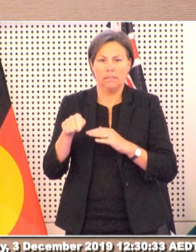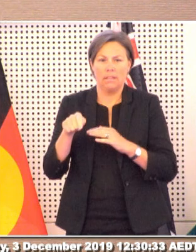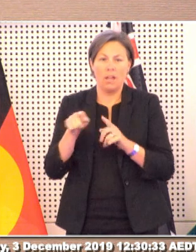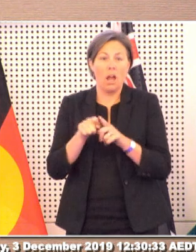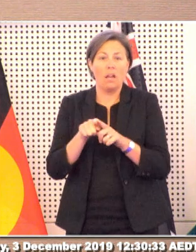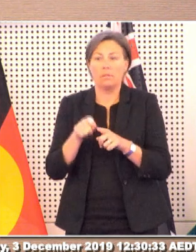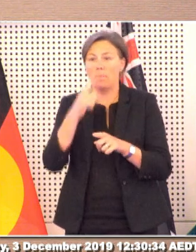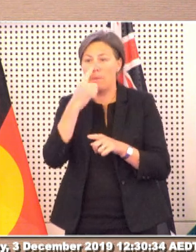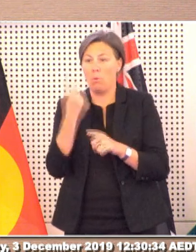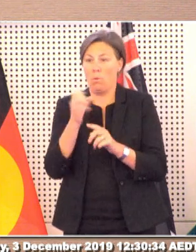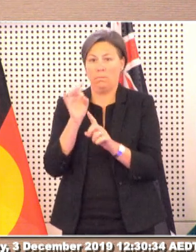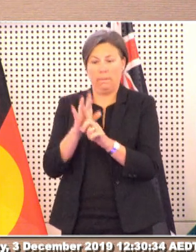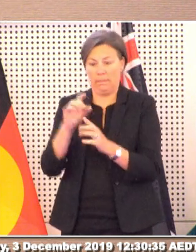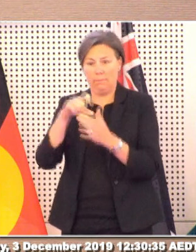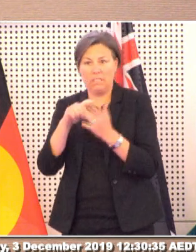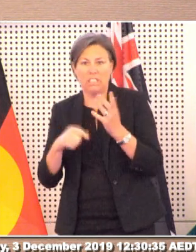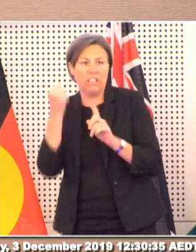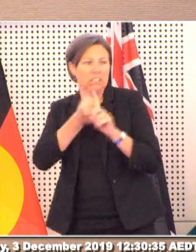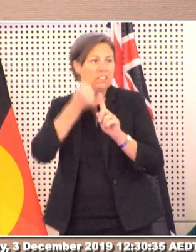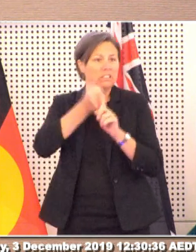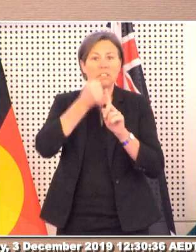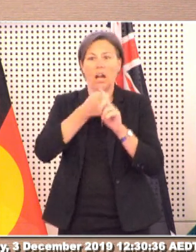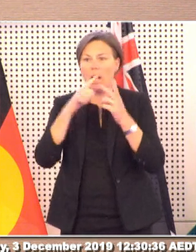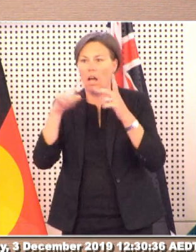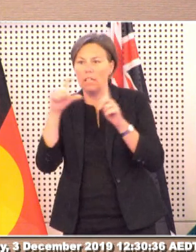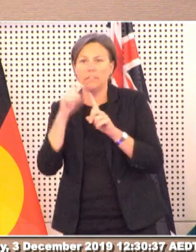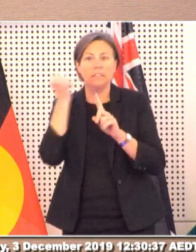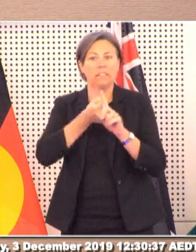disability, including people with intellectual disability, in defining and